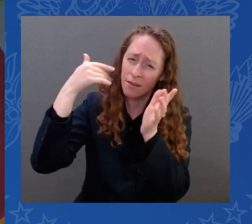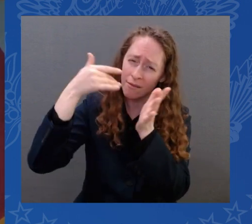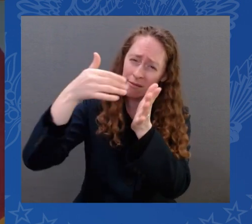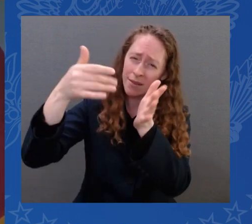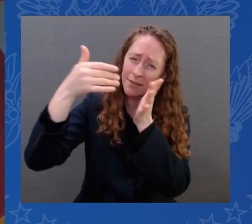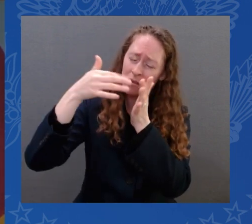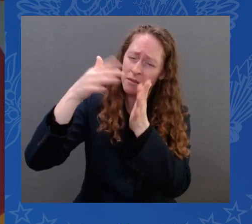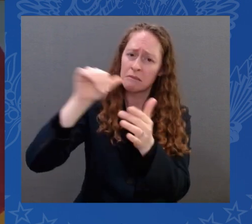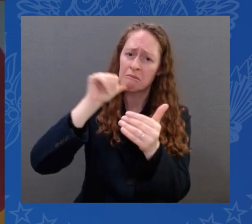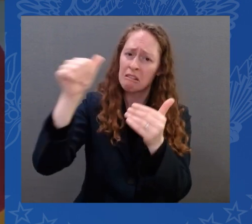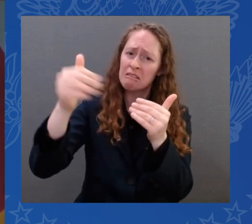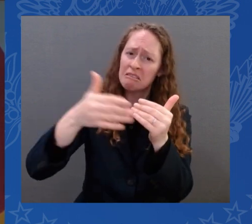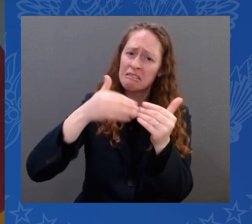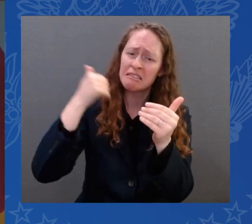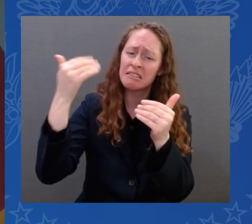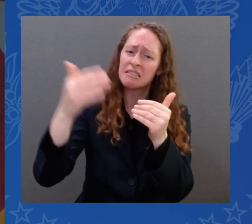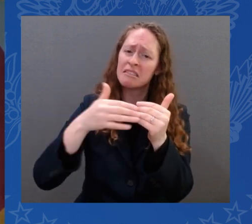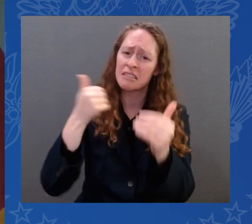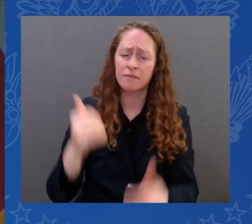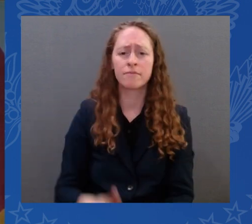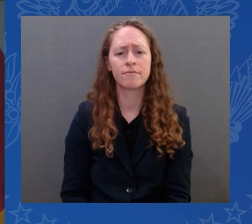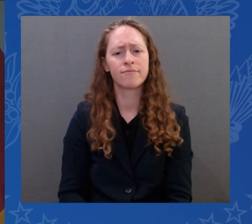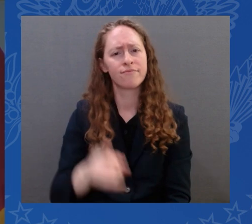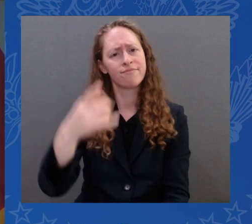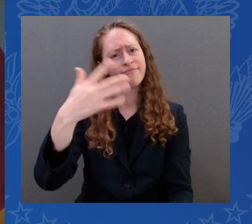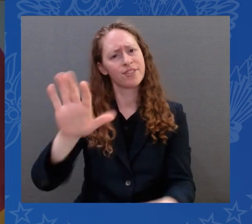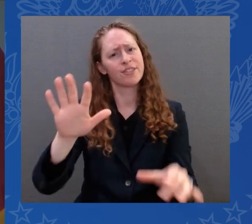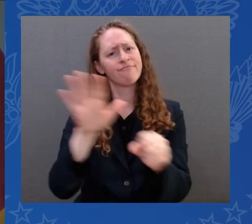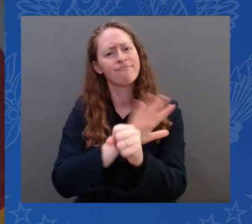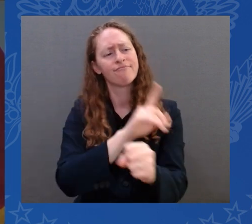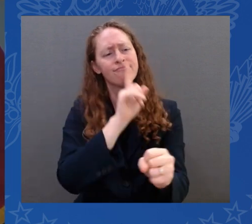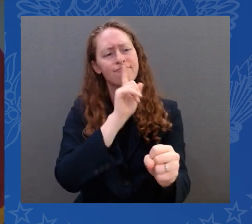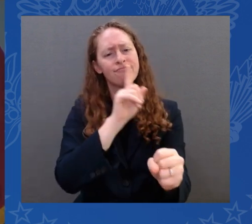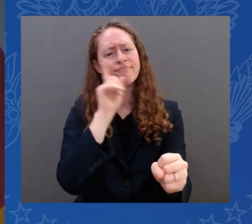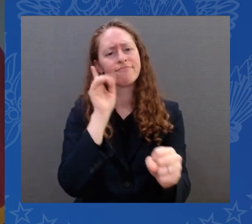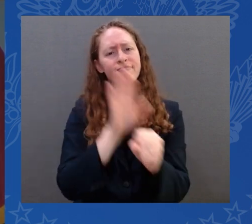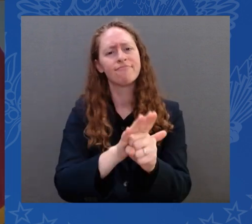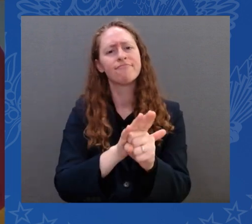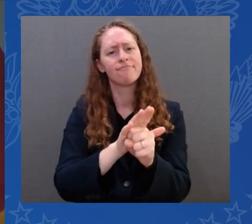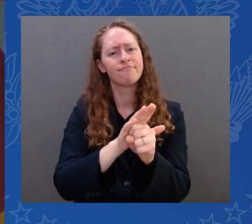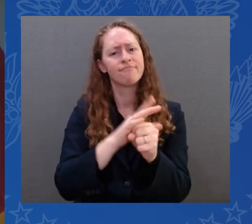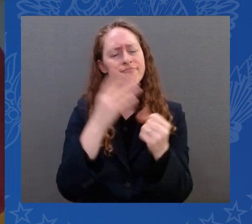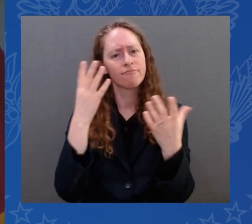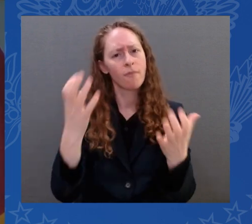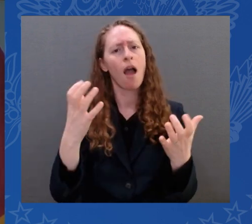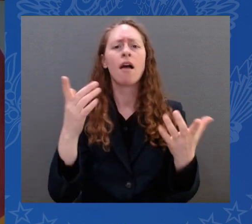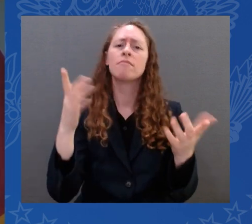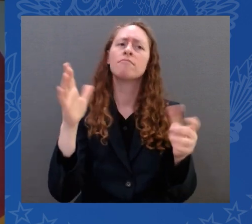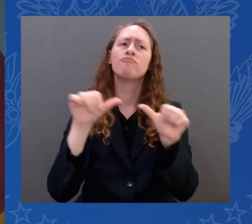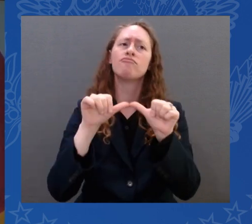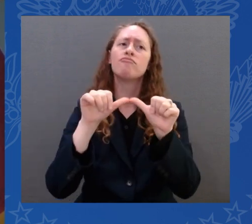You chose a life of service and purpose. You chose trial and sacrifice. You chose to be part of a mission